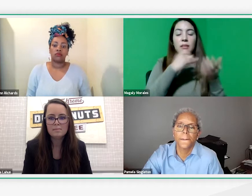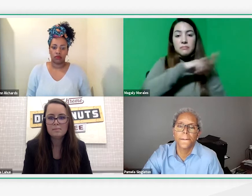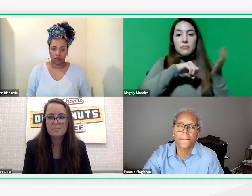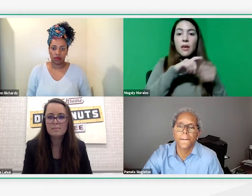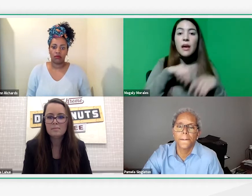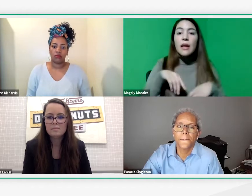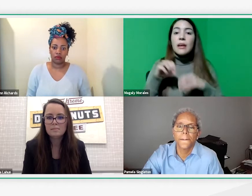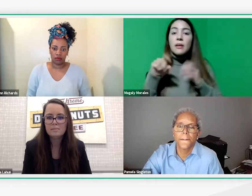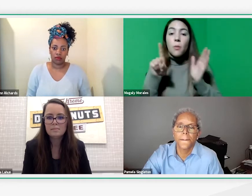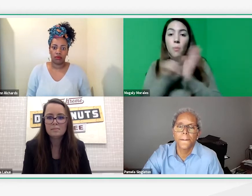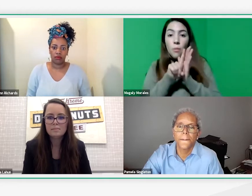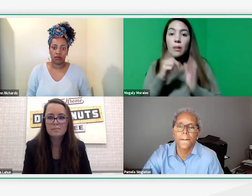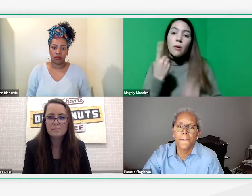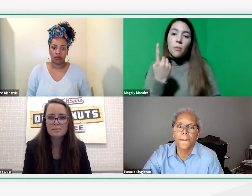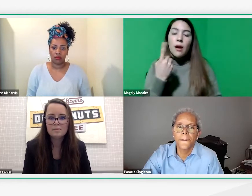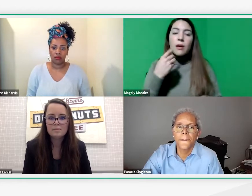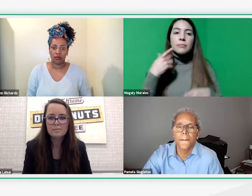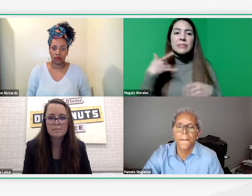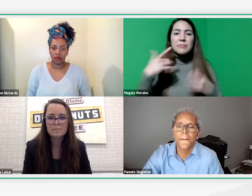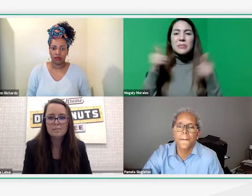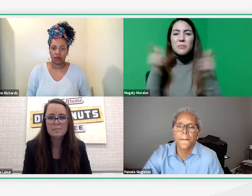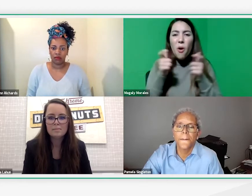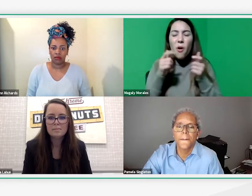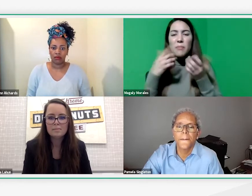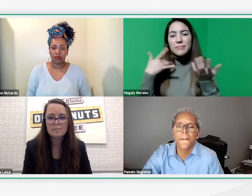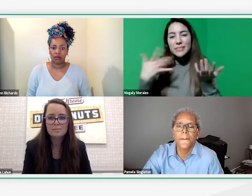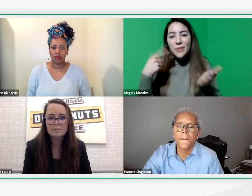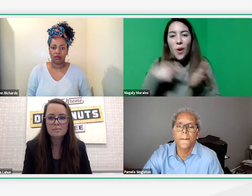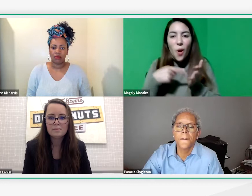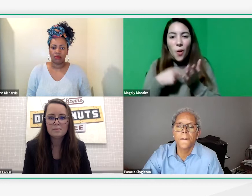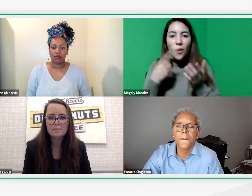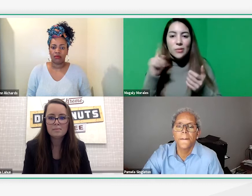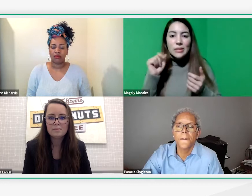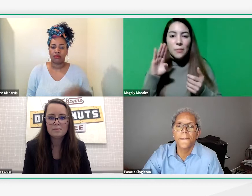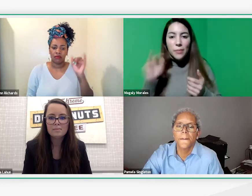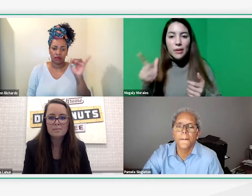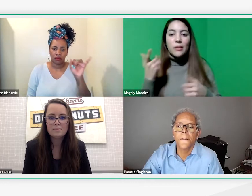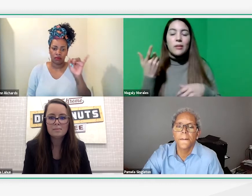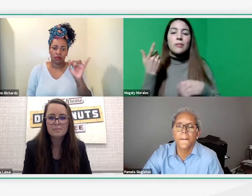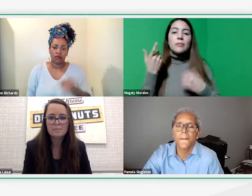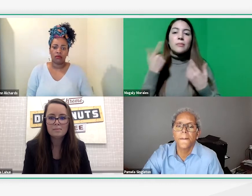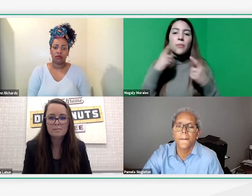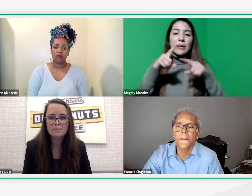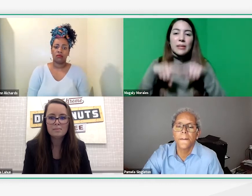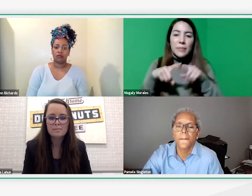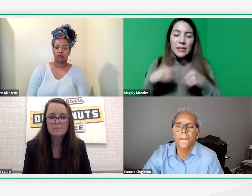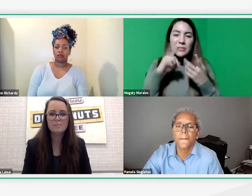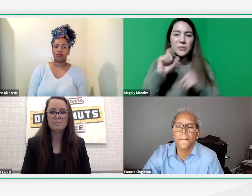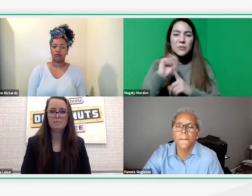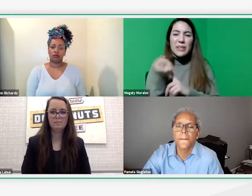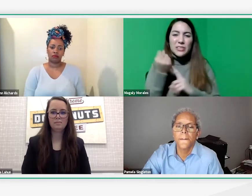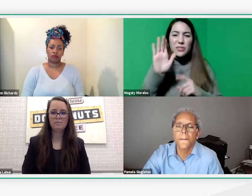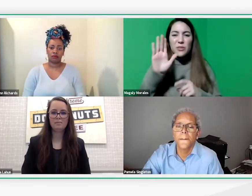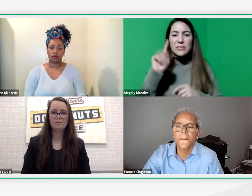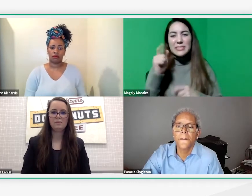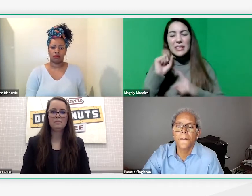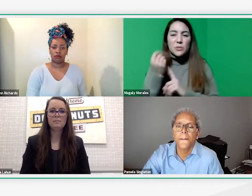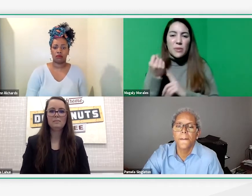refunded later ' next year, for example ' whereas the 1 is you may owe a small amount of money.